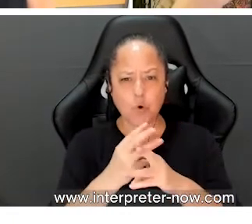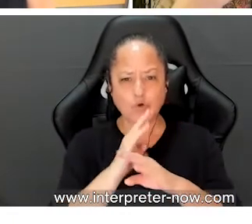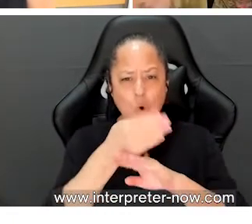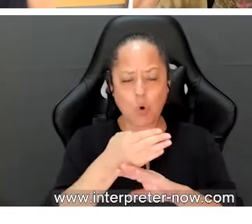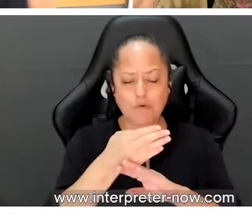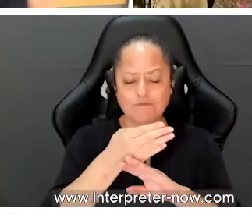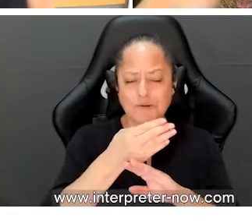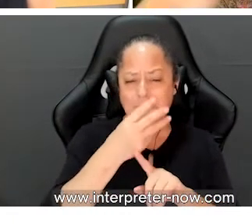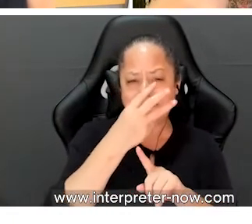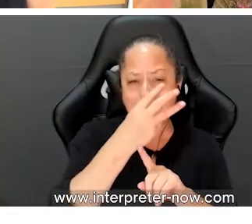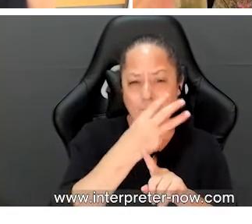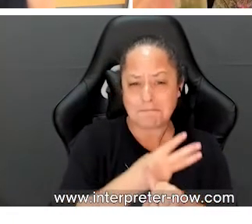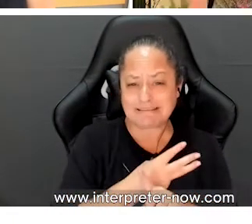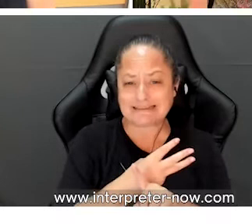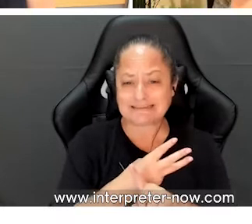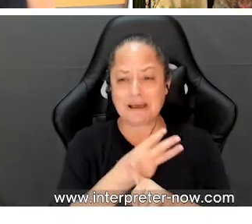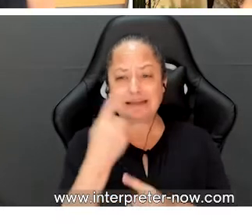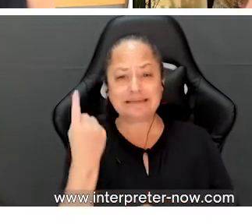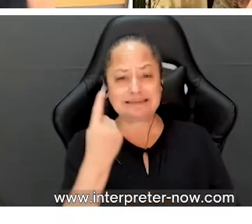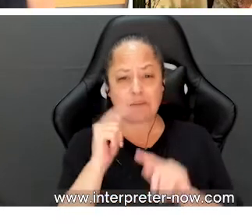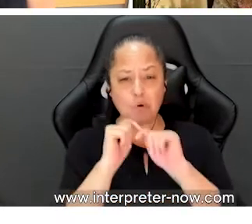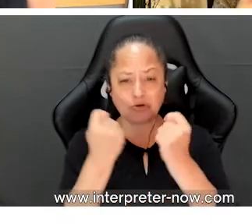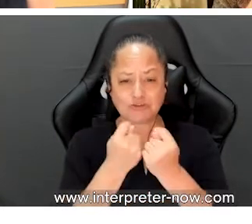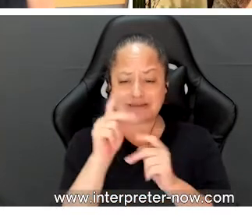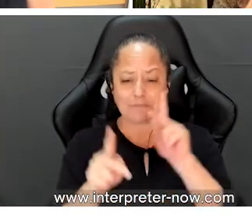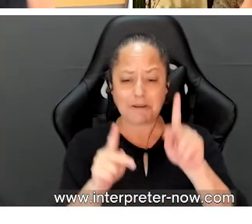And someone or a team of people decide, okay, well, these are the ones that we think are